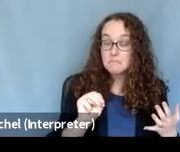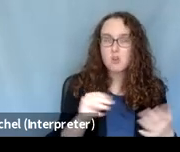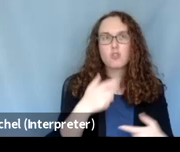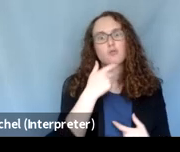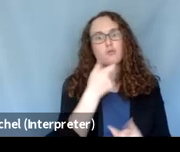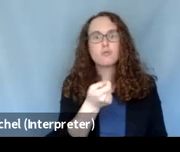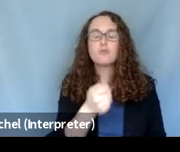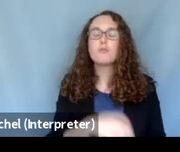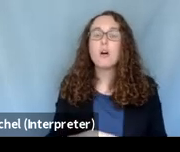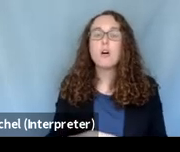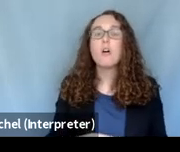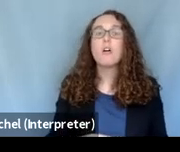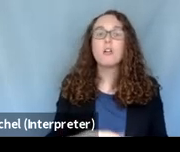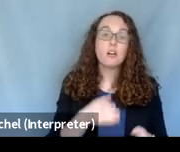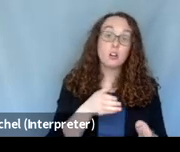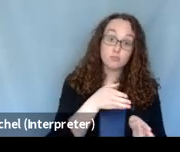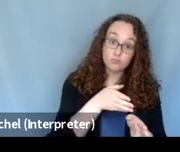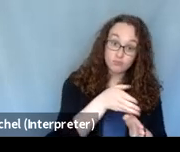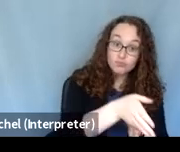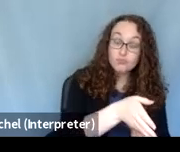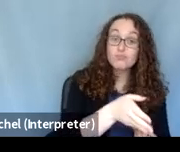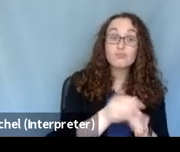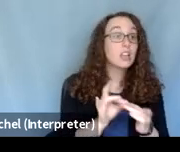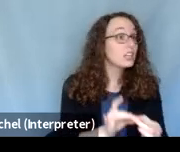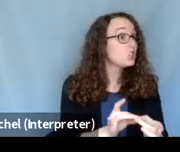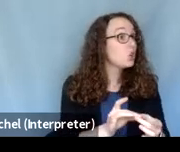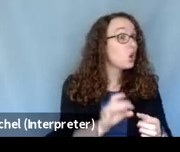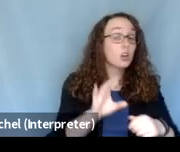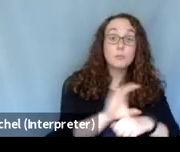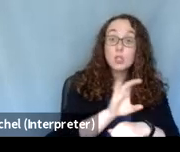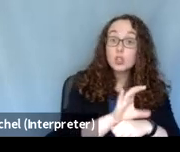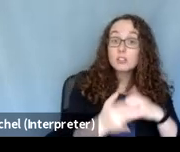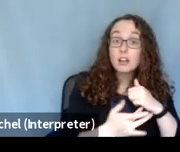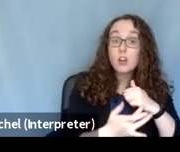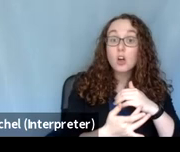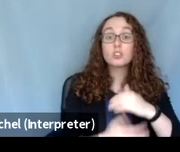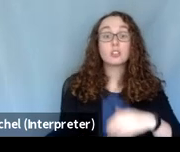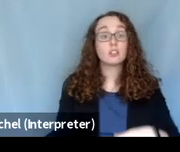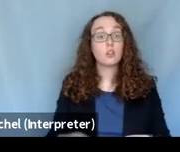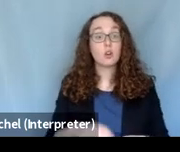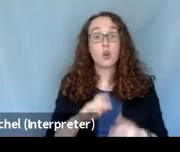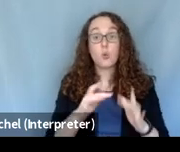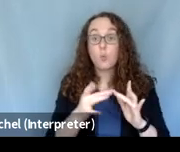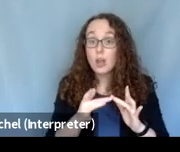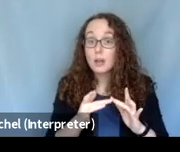area that can be anywhere from Computer Technology, Web Design, Engineering and many different